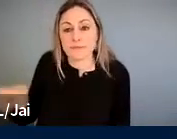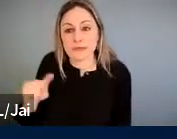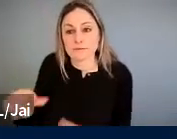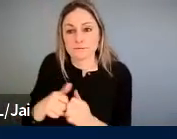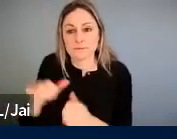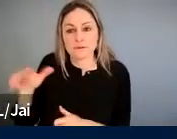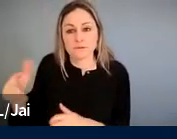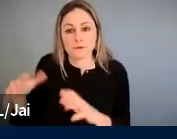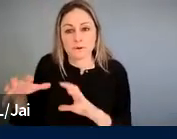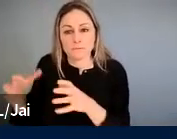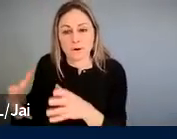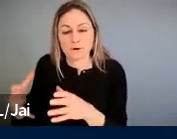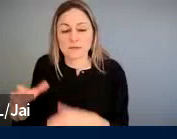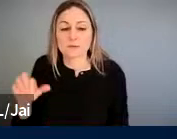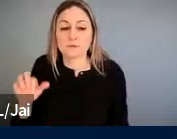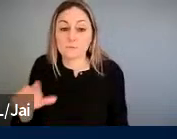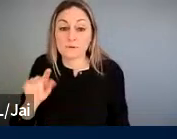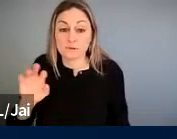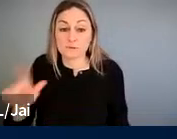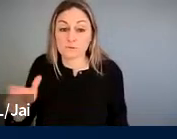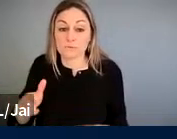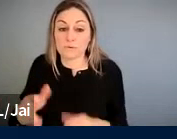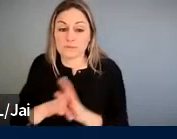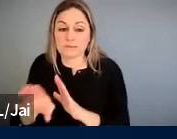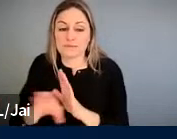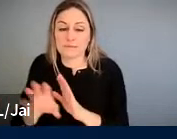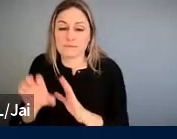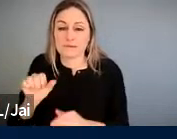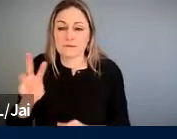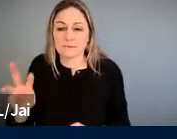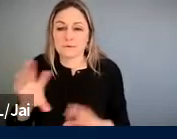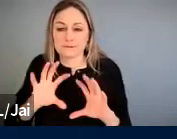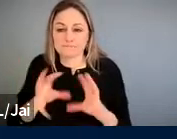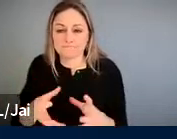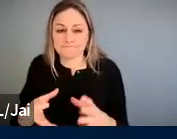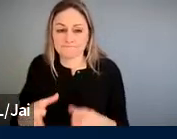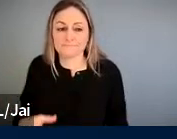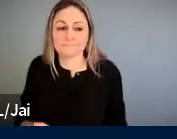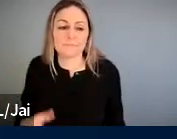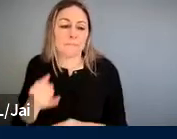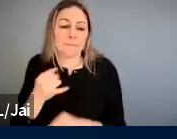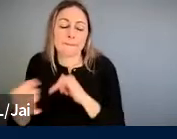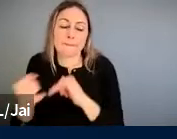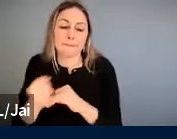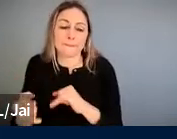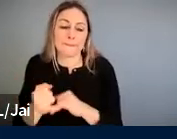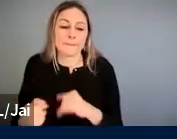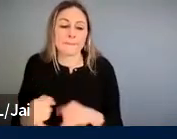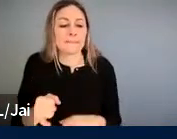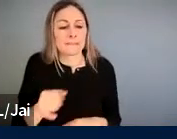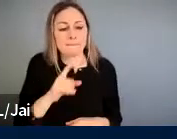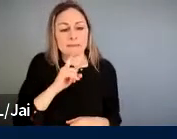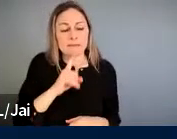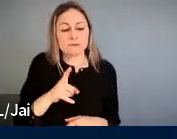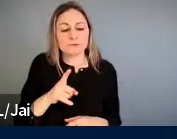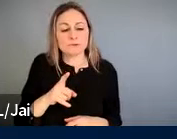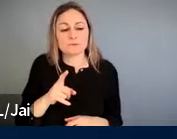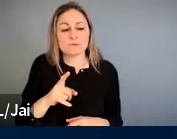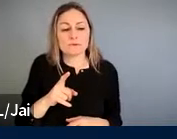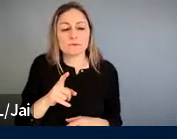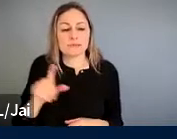even the tool in the developing software entity. And lastly, ensuring that the AI tool is